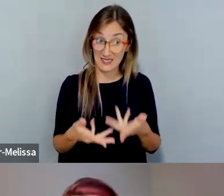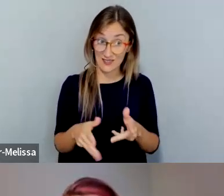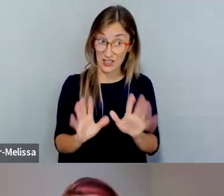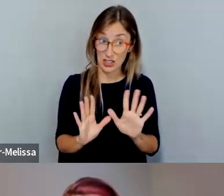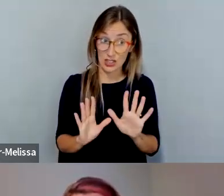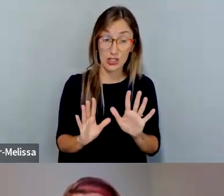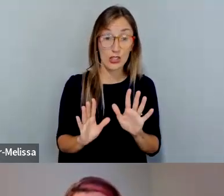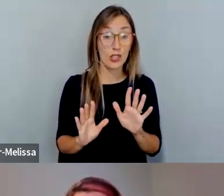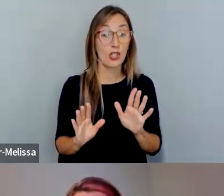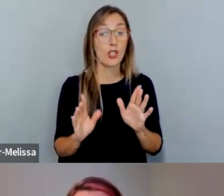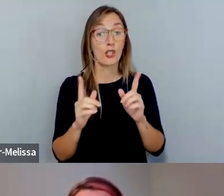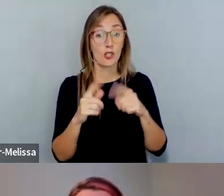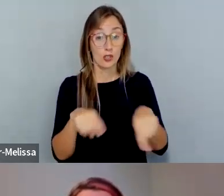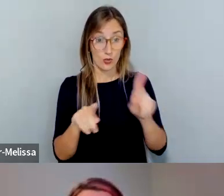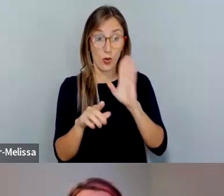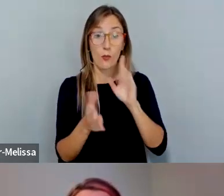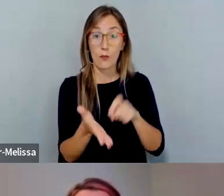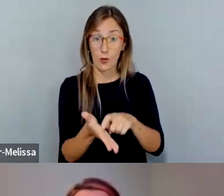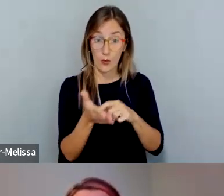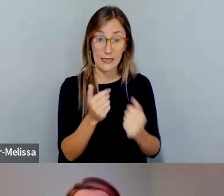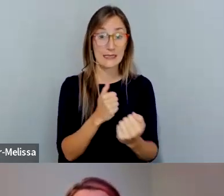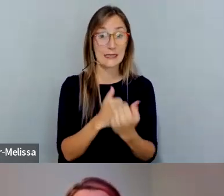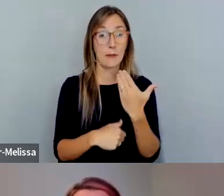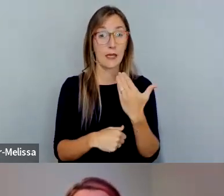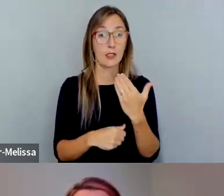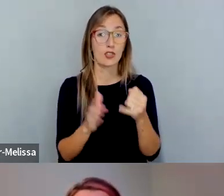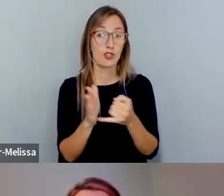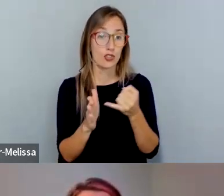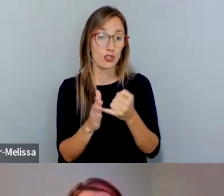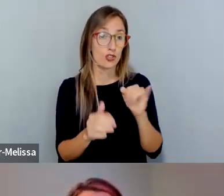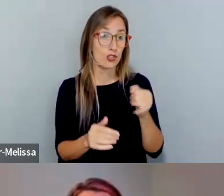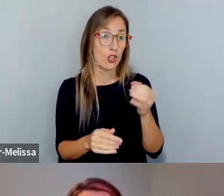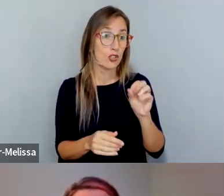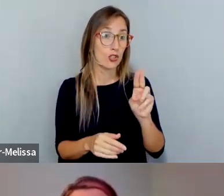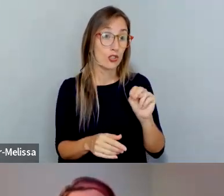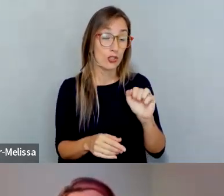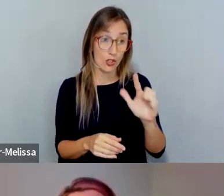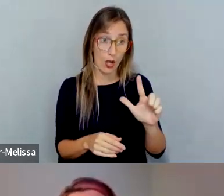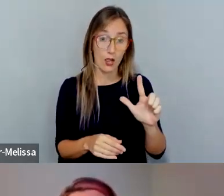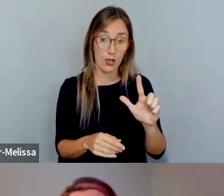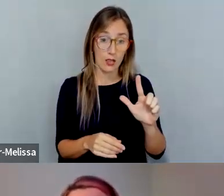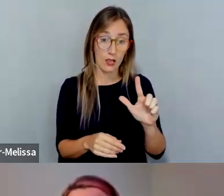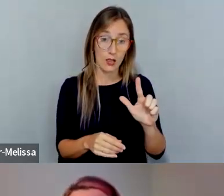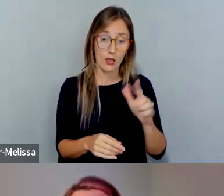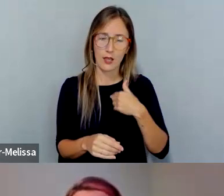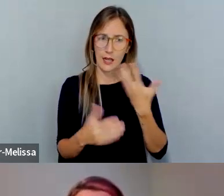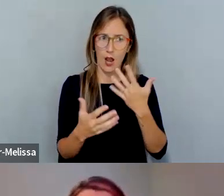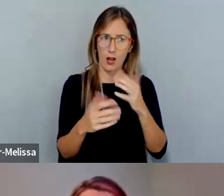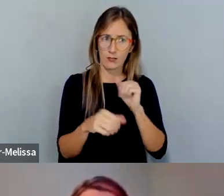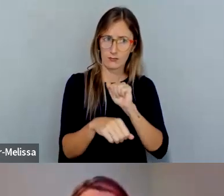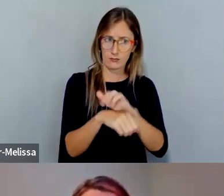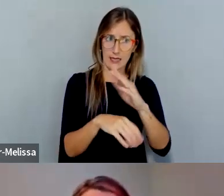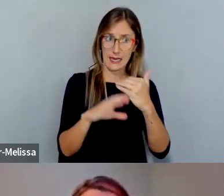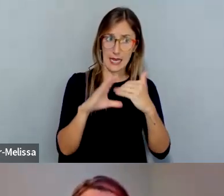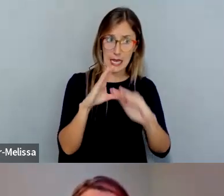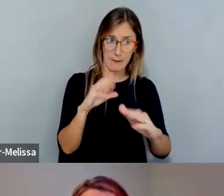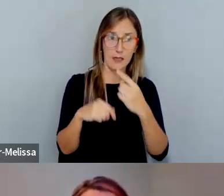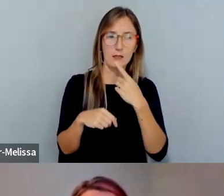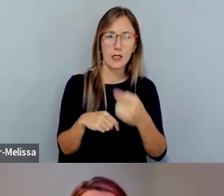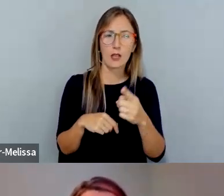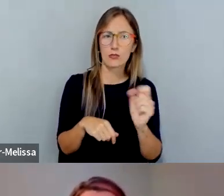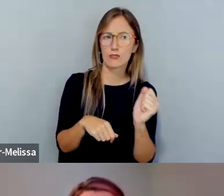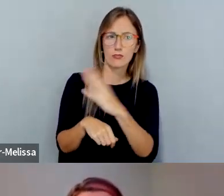sure we connect this week about it. Please feel free to call or e-mail me,